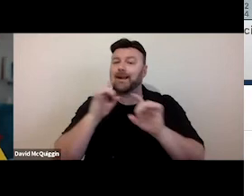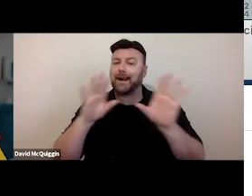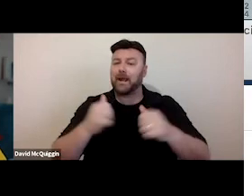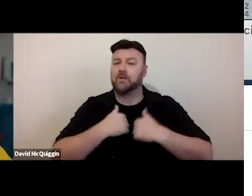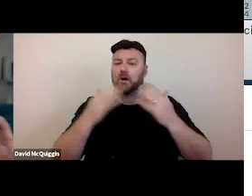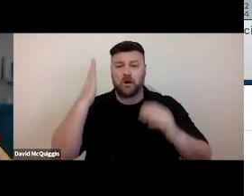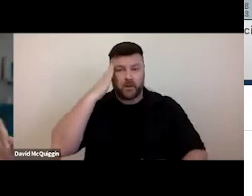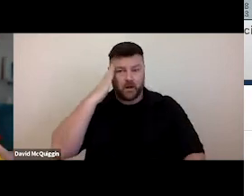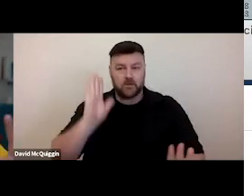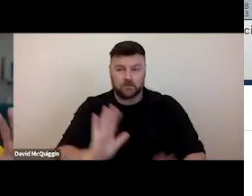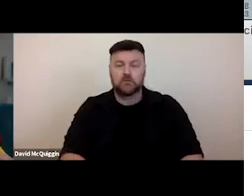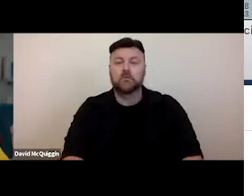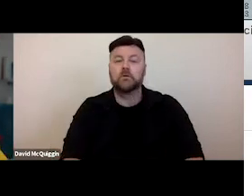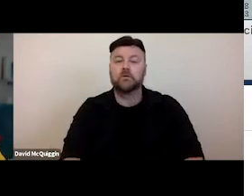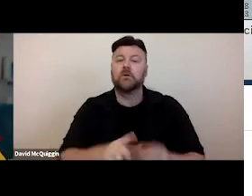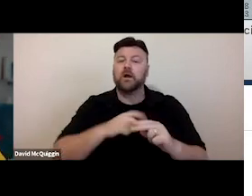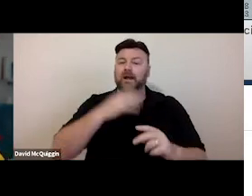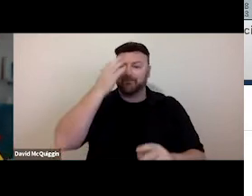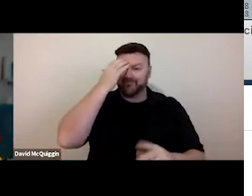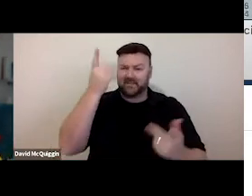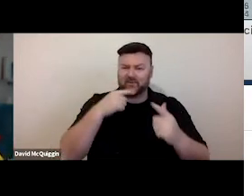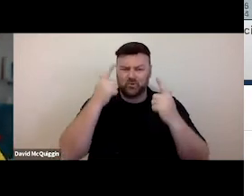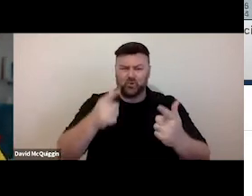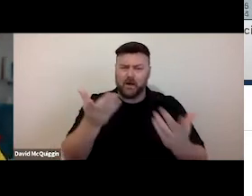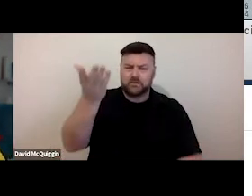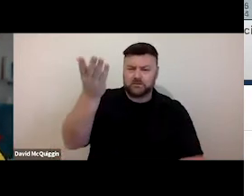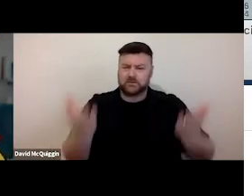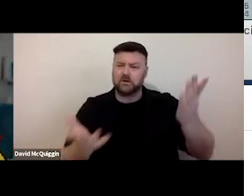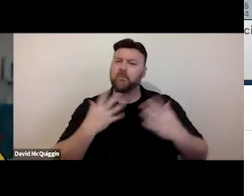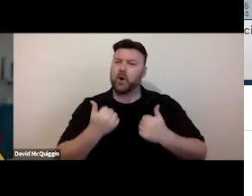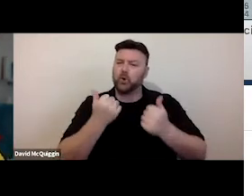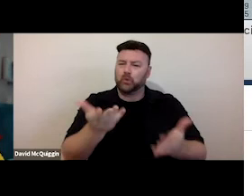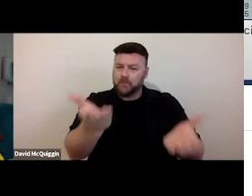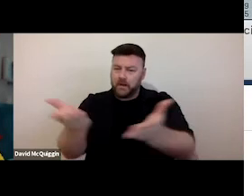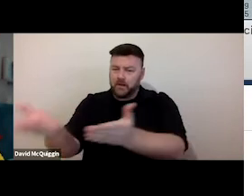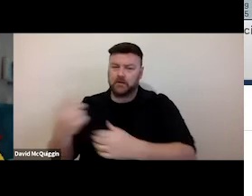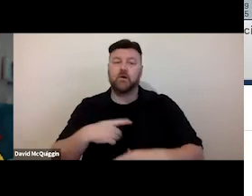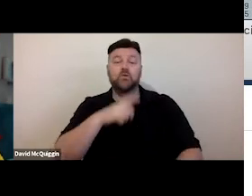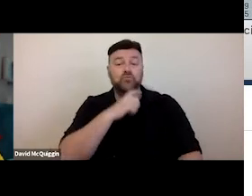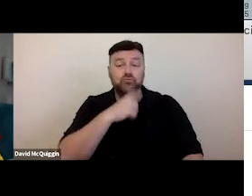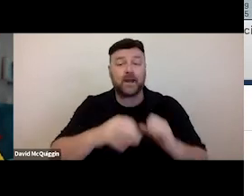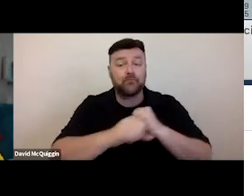If they're too heavily weighted one way or another. So my red here is my promotions.